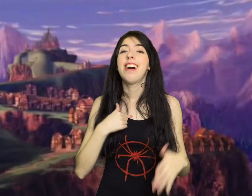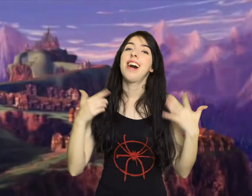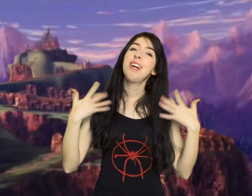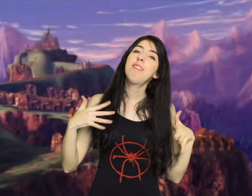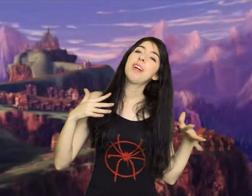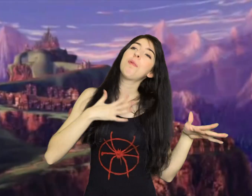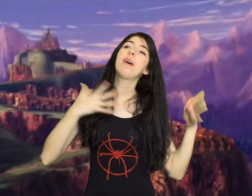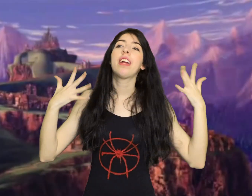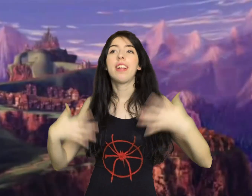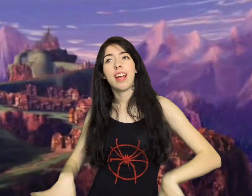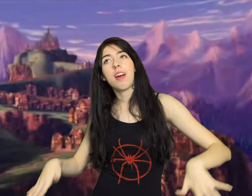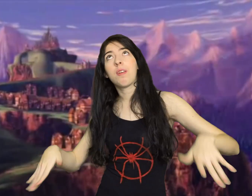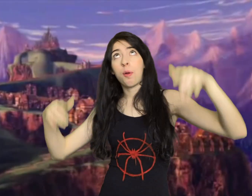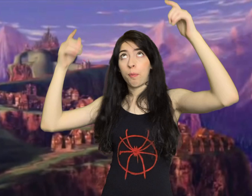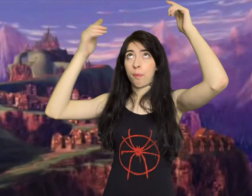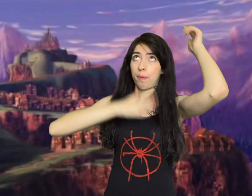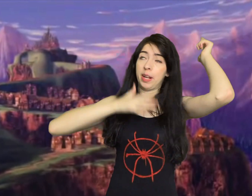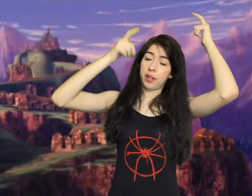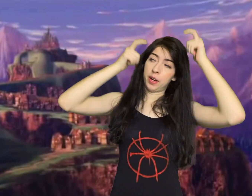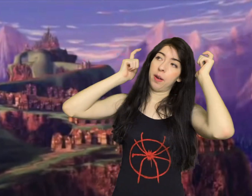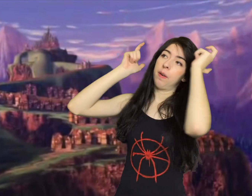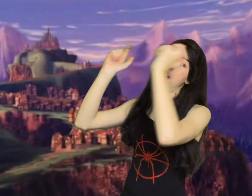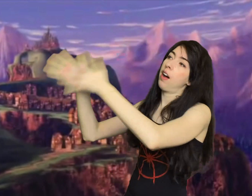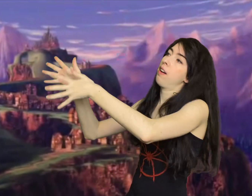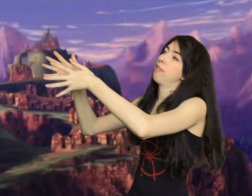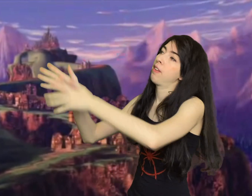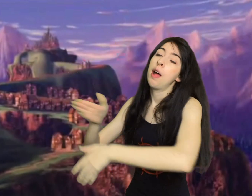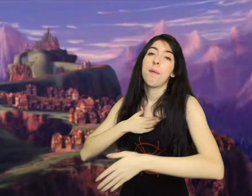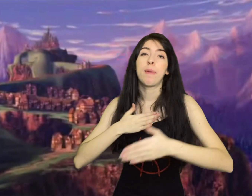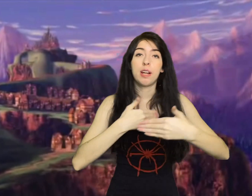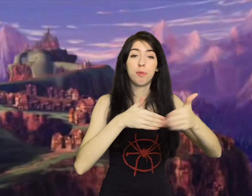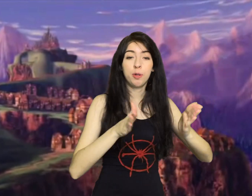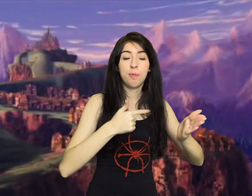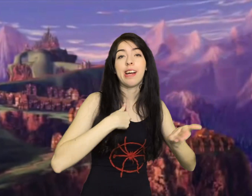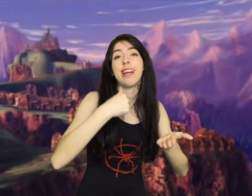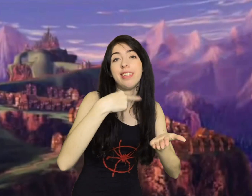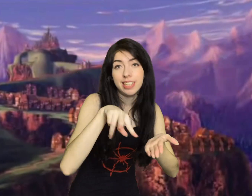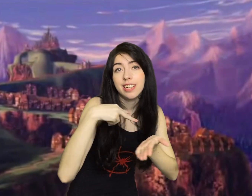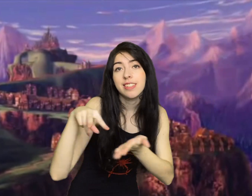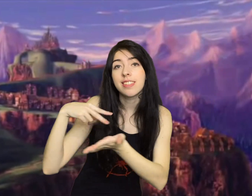I WEAR MY GOWN MY CROWN OFF MY ROOM I DANCE